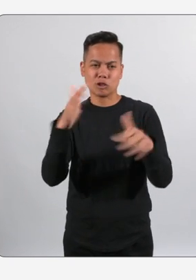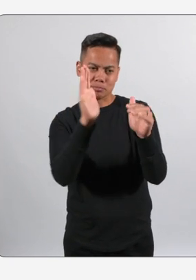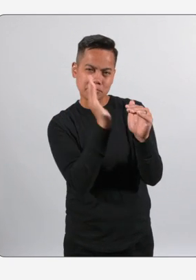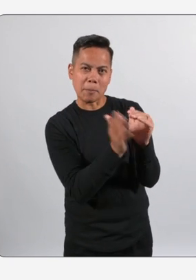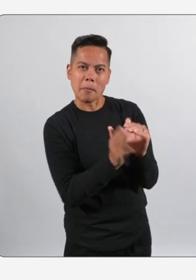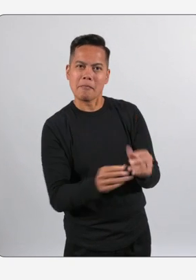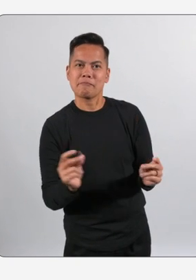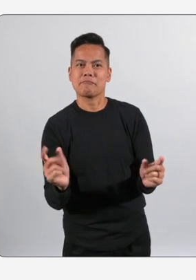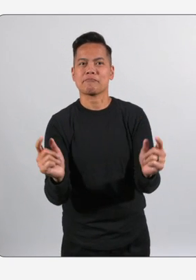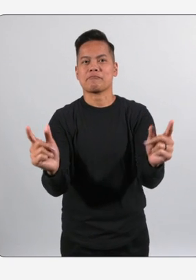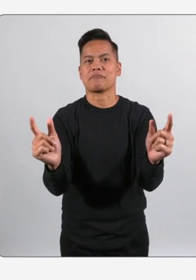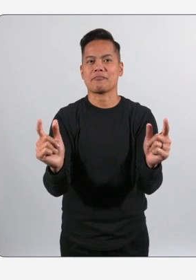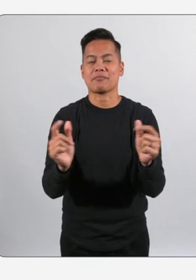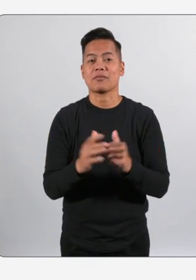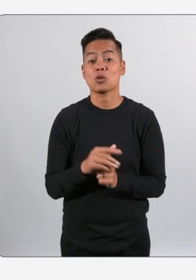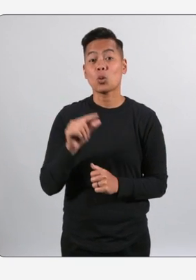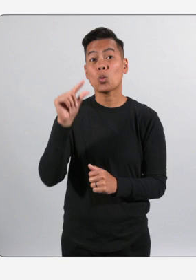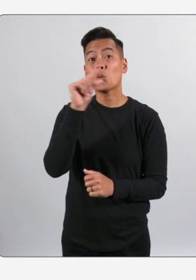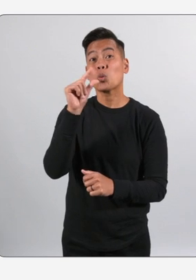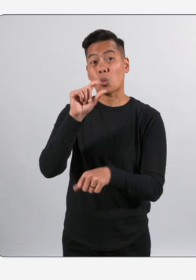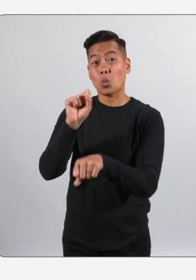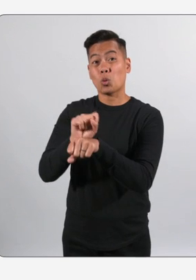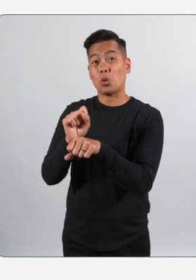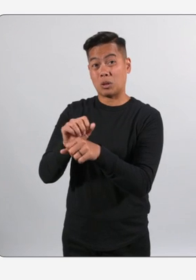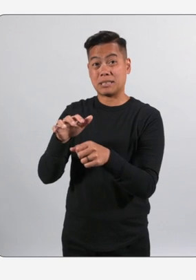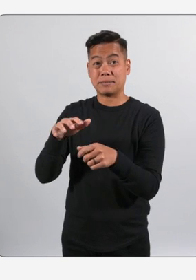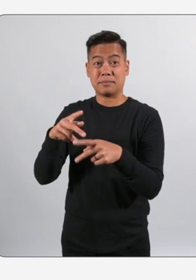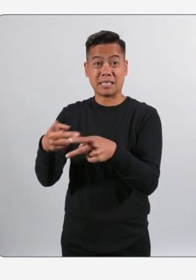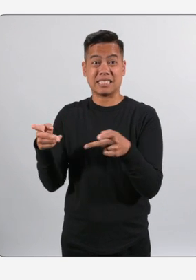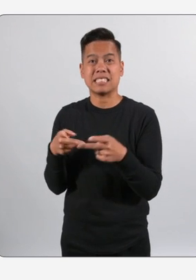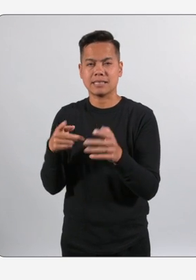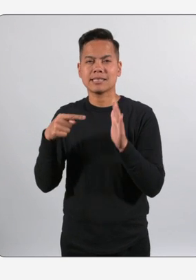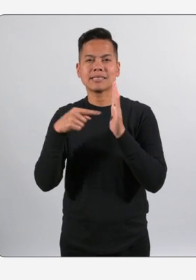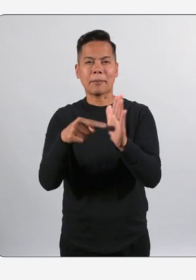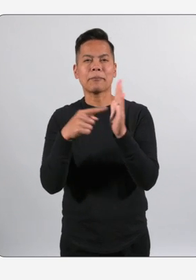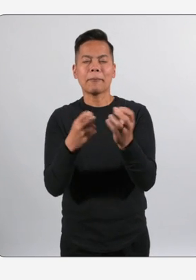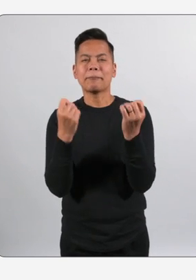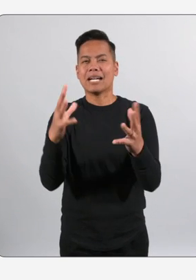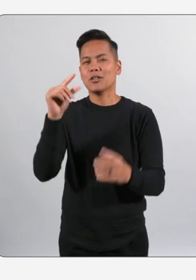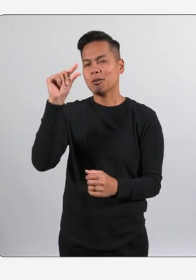Take Google Workspace as an example, one of the many Google products that businesses use today.